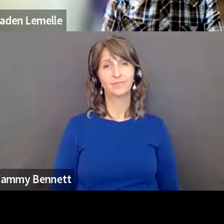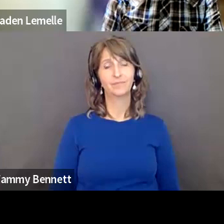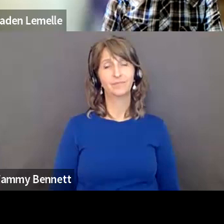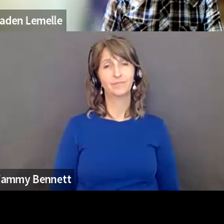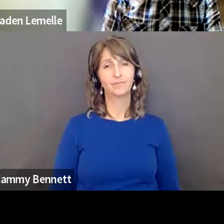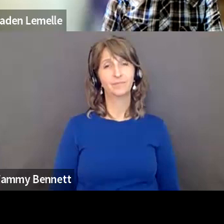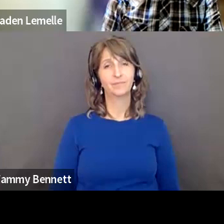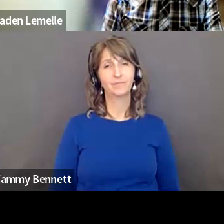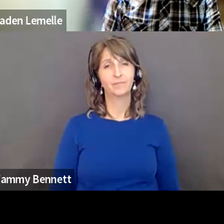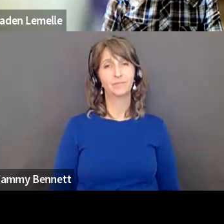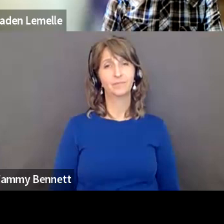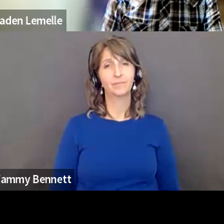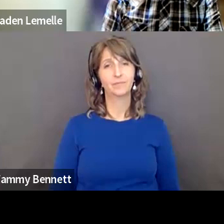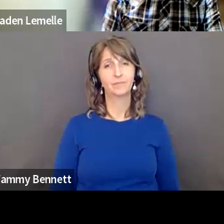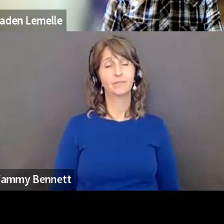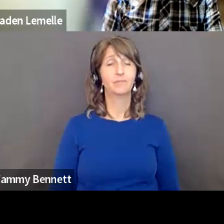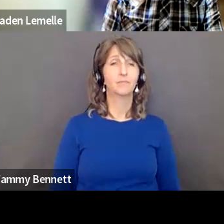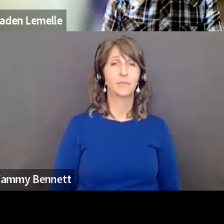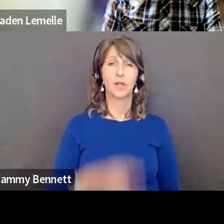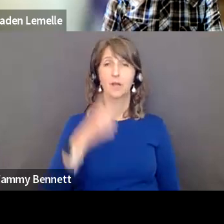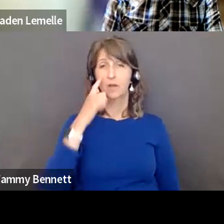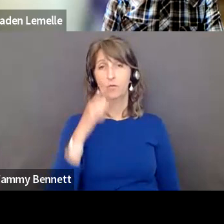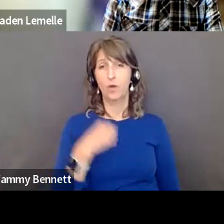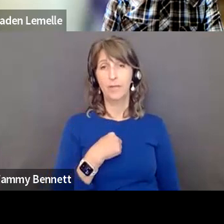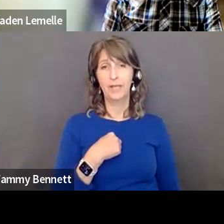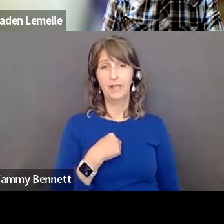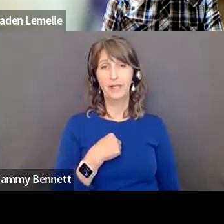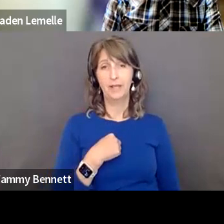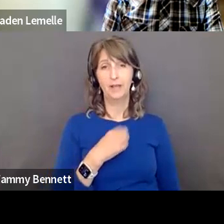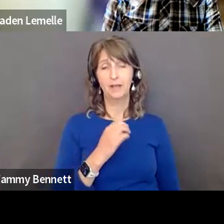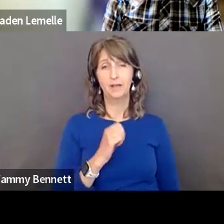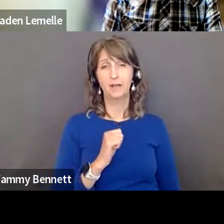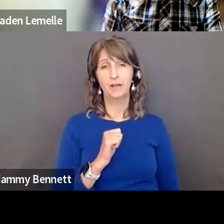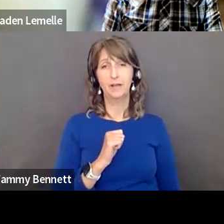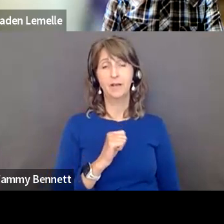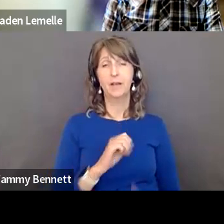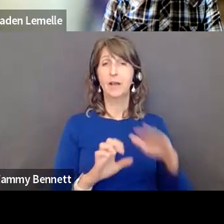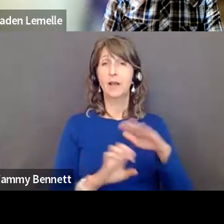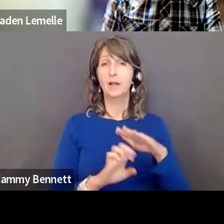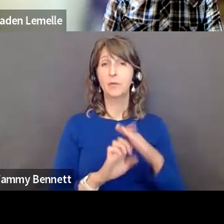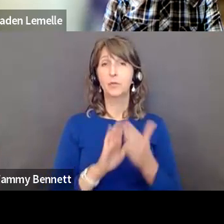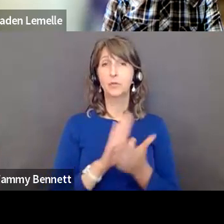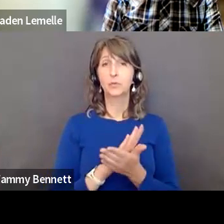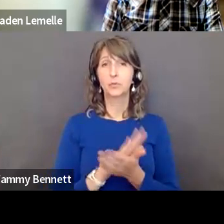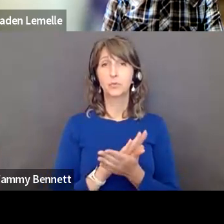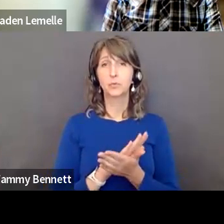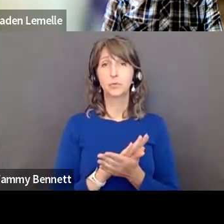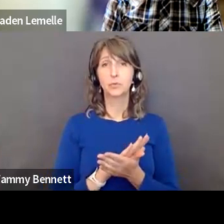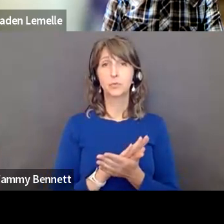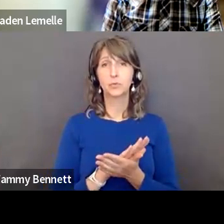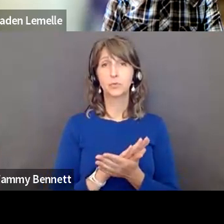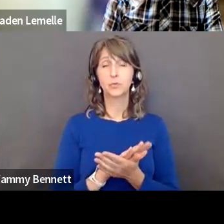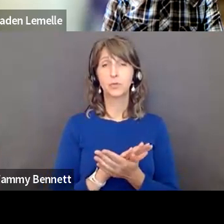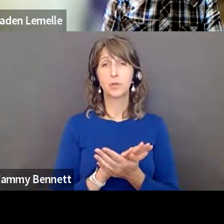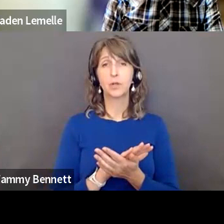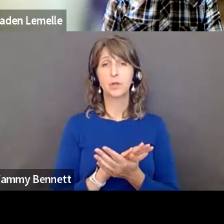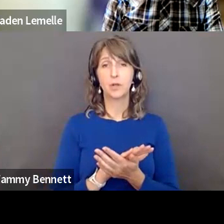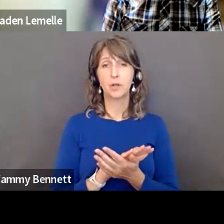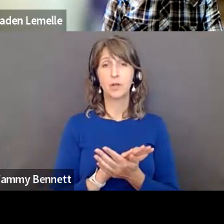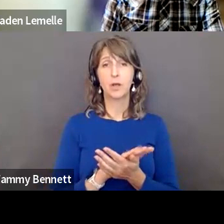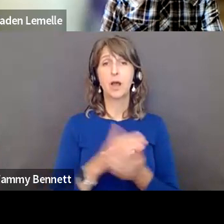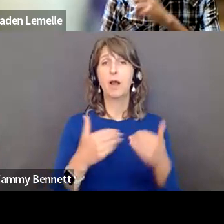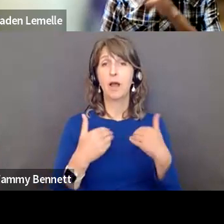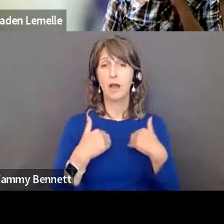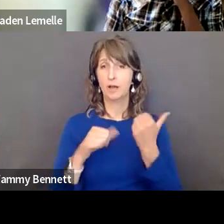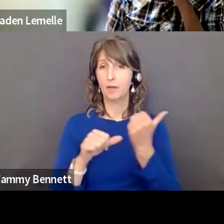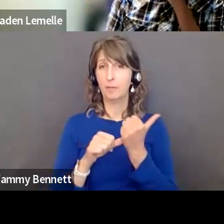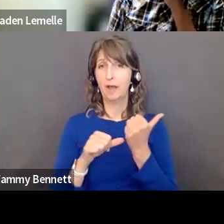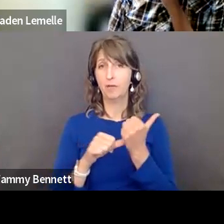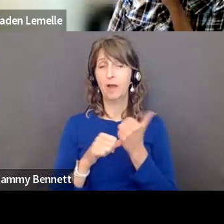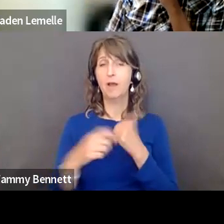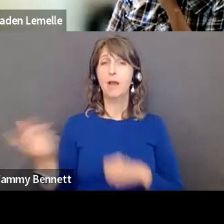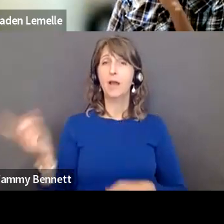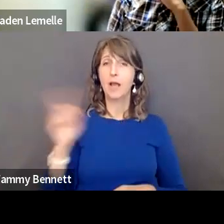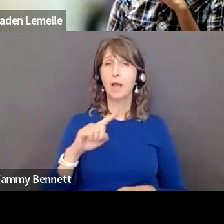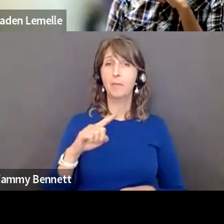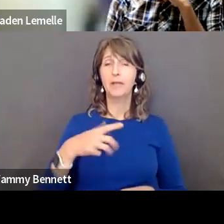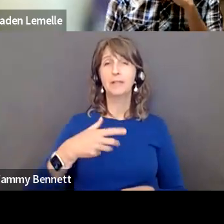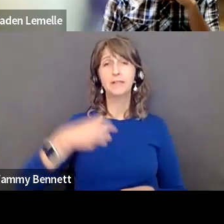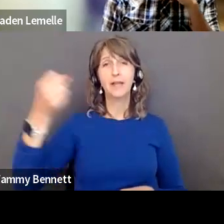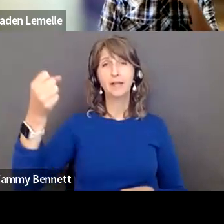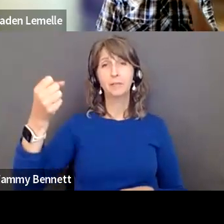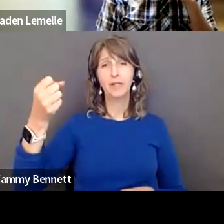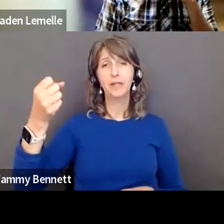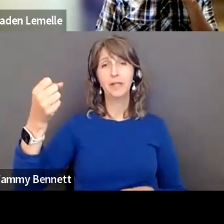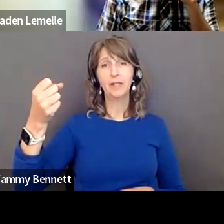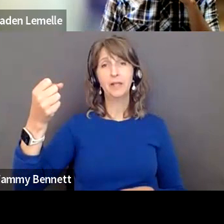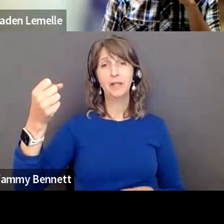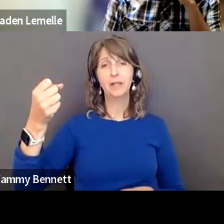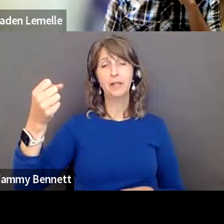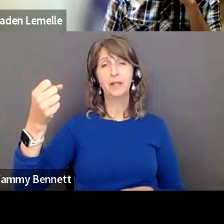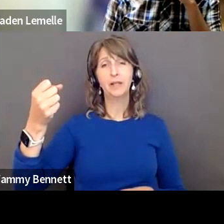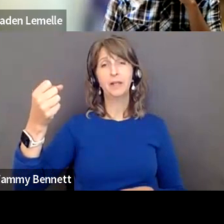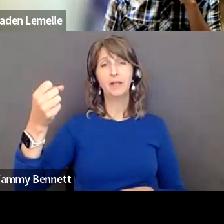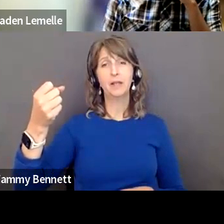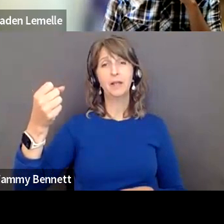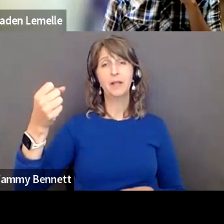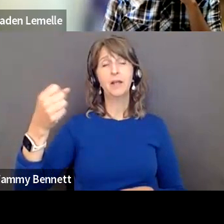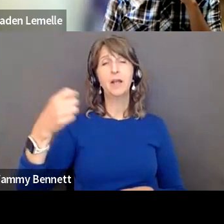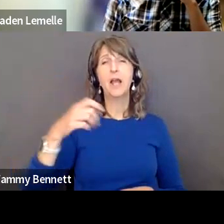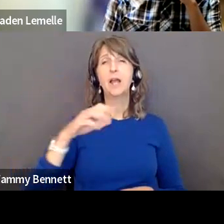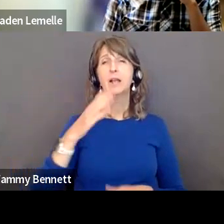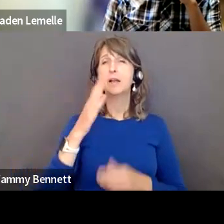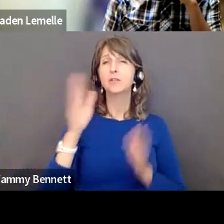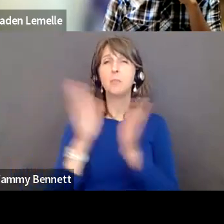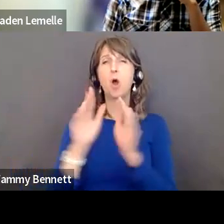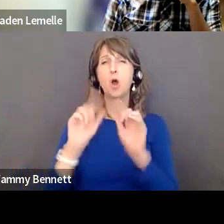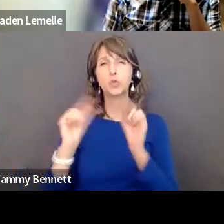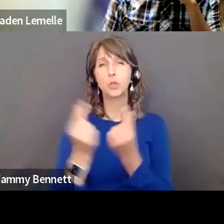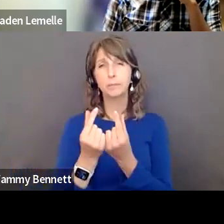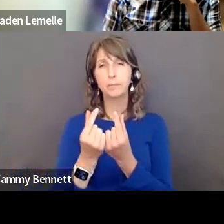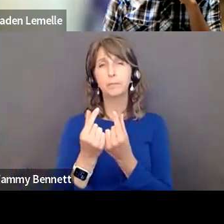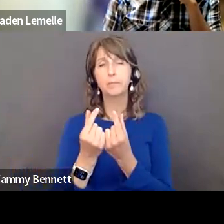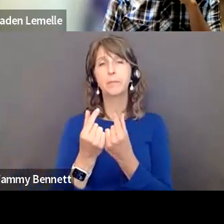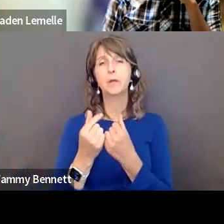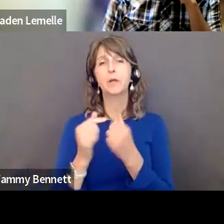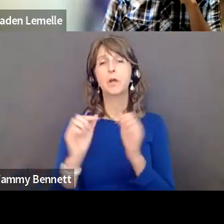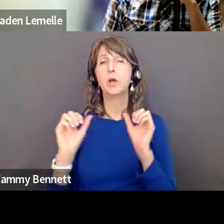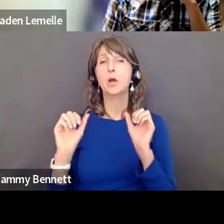Oh for me I had When I was in elementary, I had. Apparel to come, get me out of class and only have a few students in there and we'd all have to give bread allowed to.